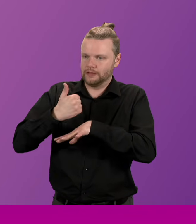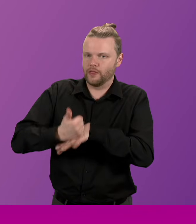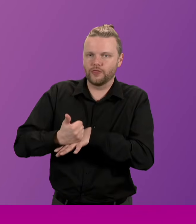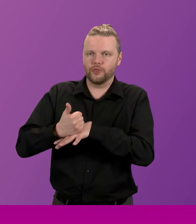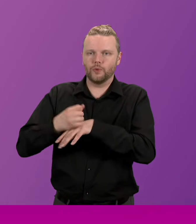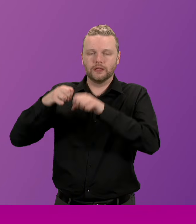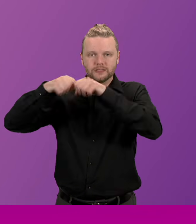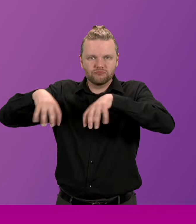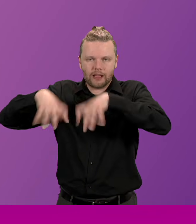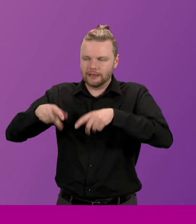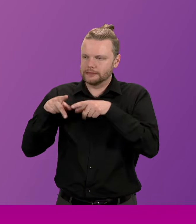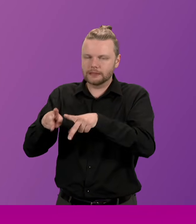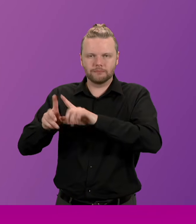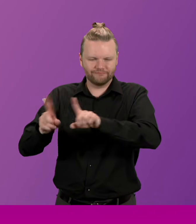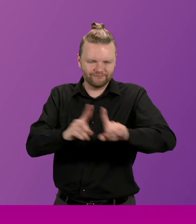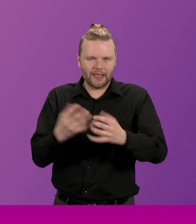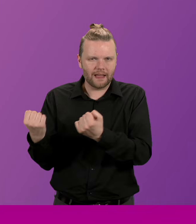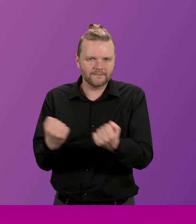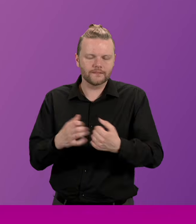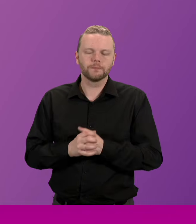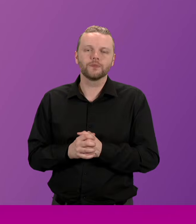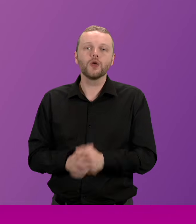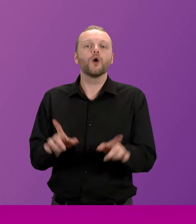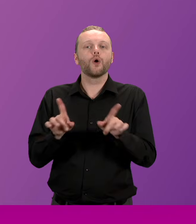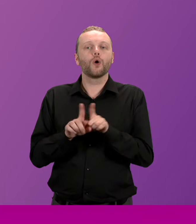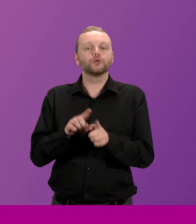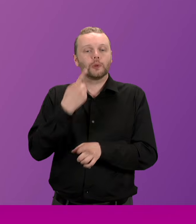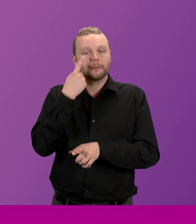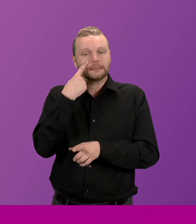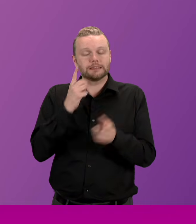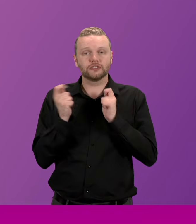systems and so on. We have also seen a change in the deployment